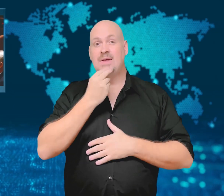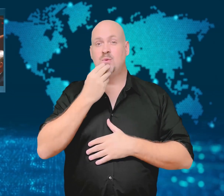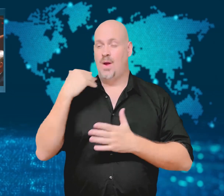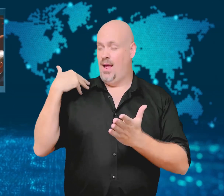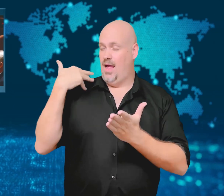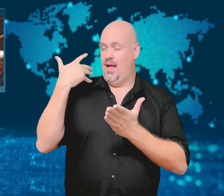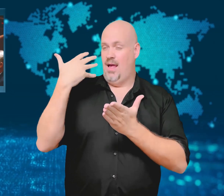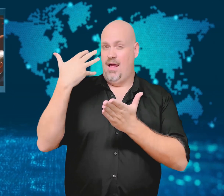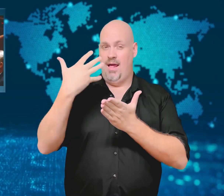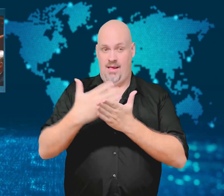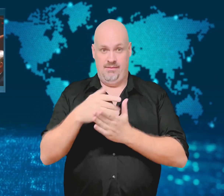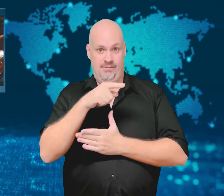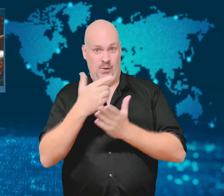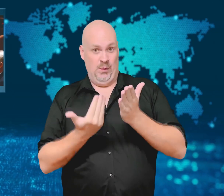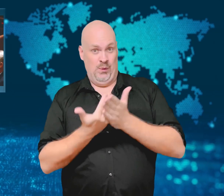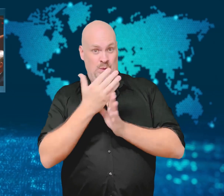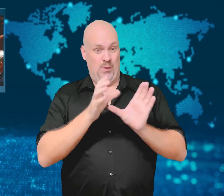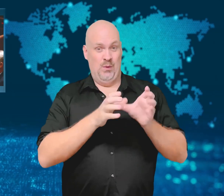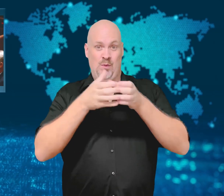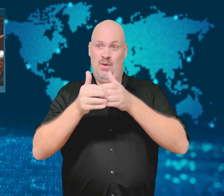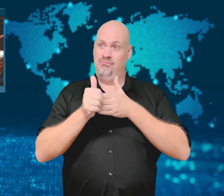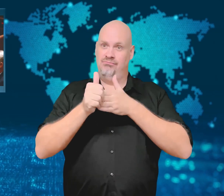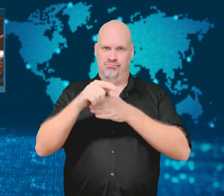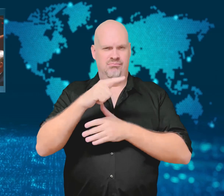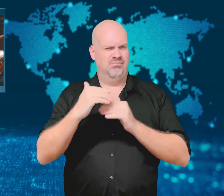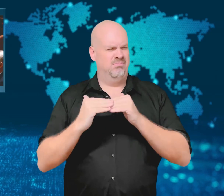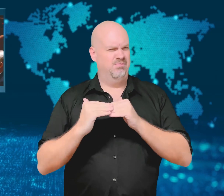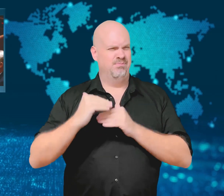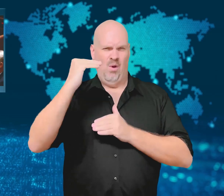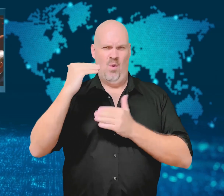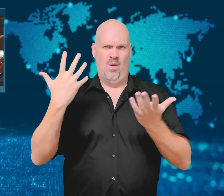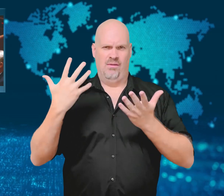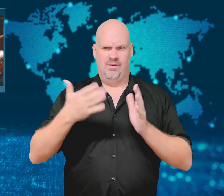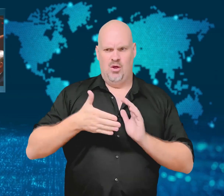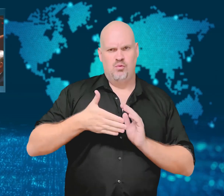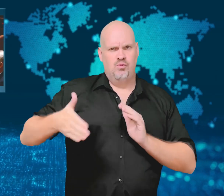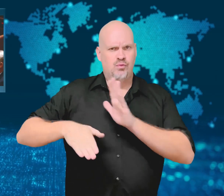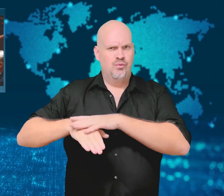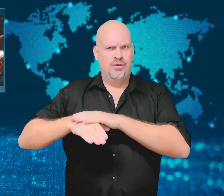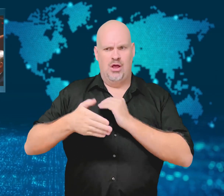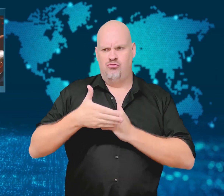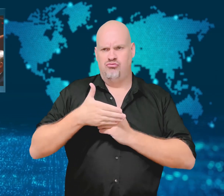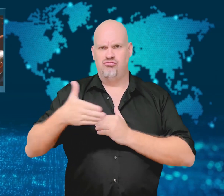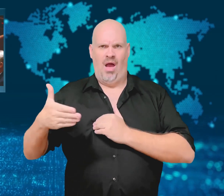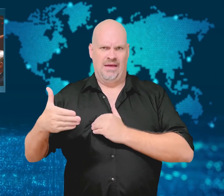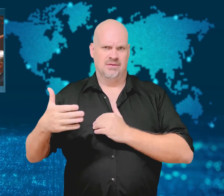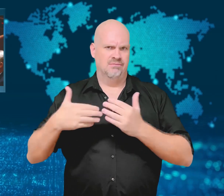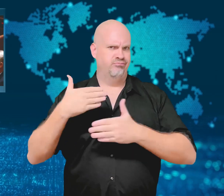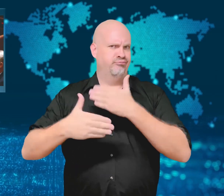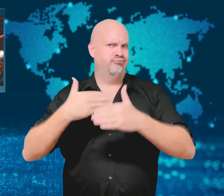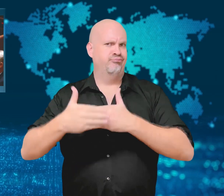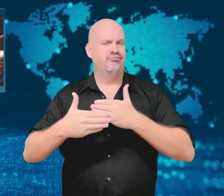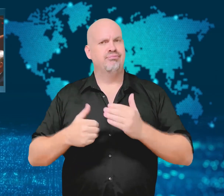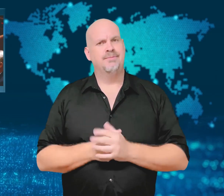in Israel's history.